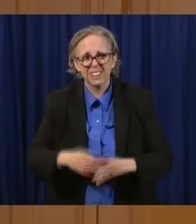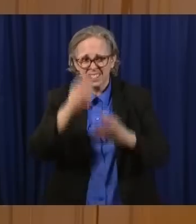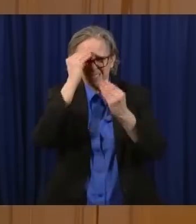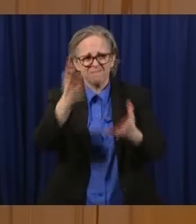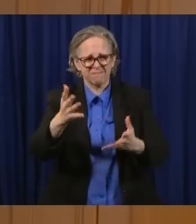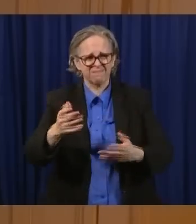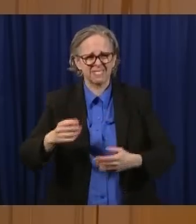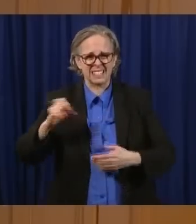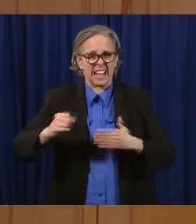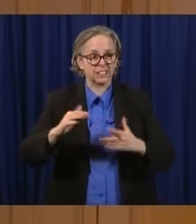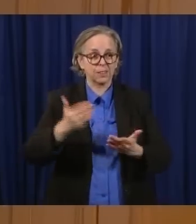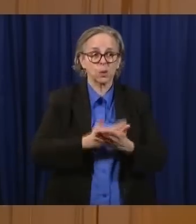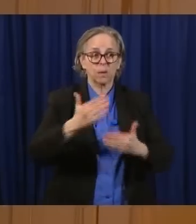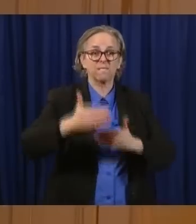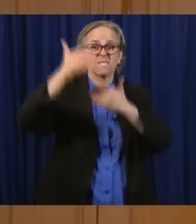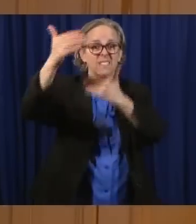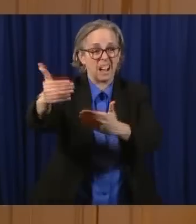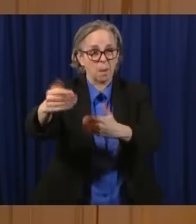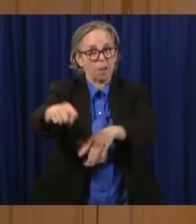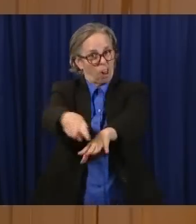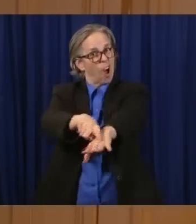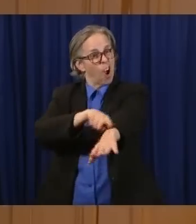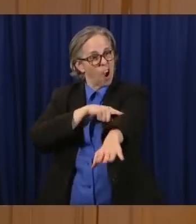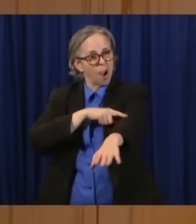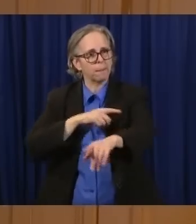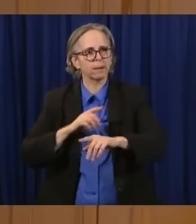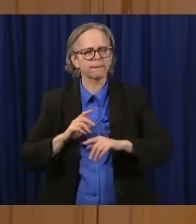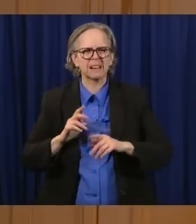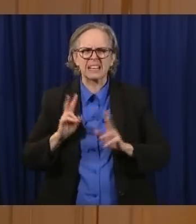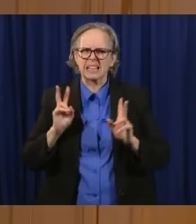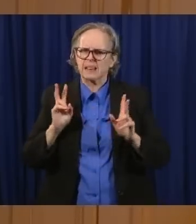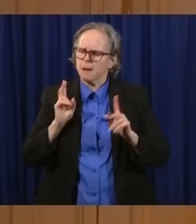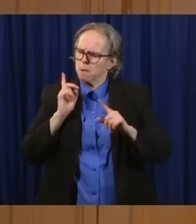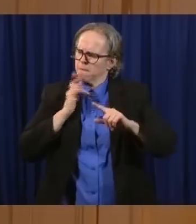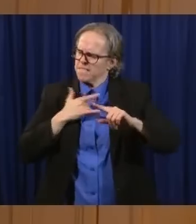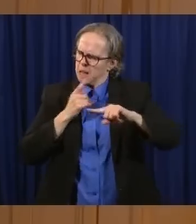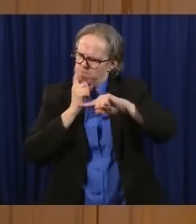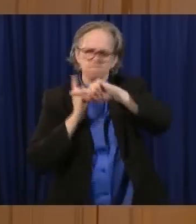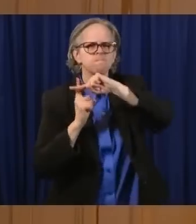THIS IS WEIGHING ON ALL OF US. I JUST WANT TO ACKNOWLEDGE THAT.